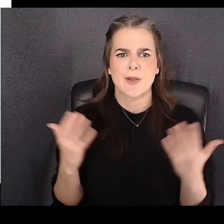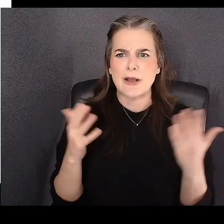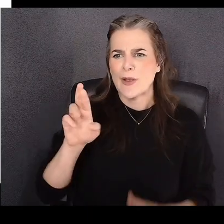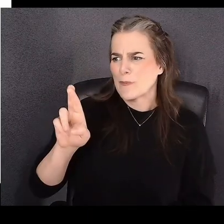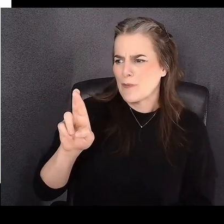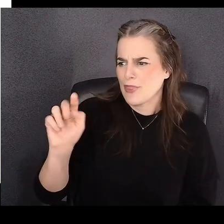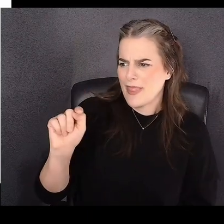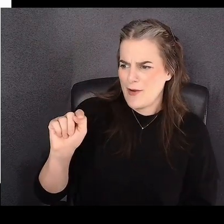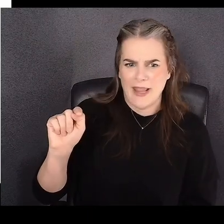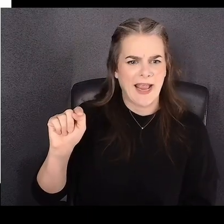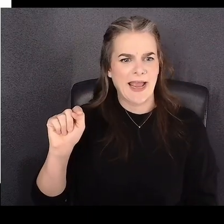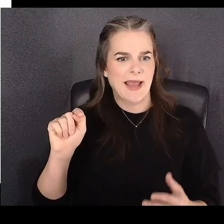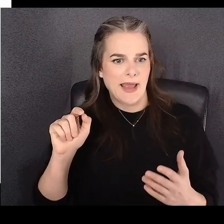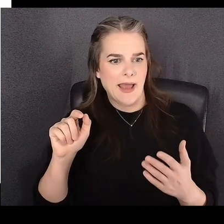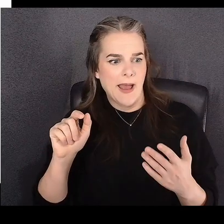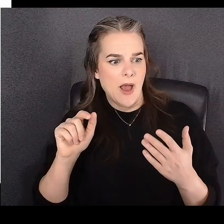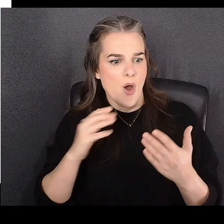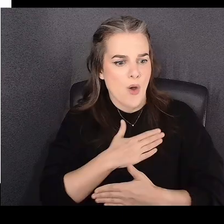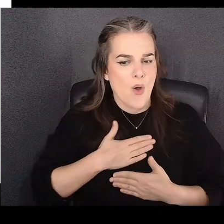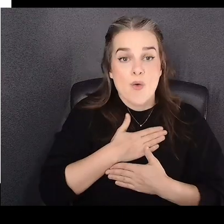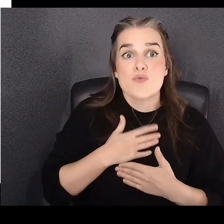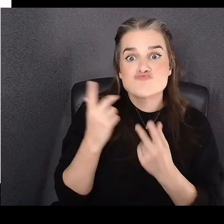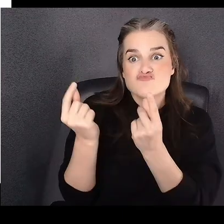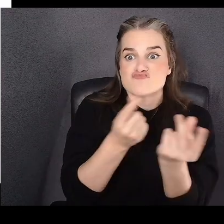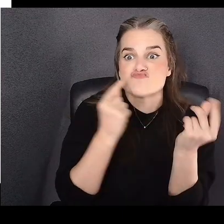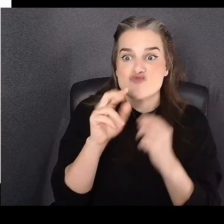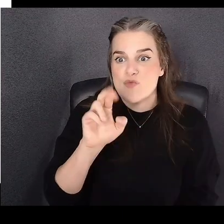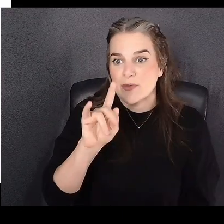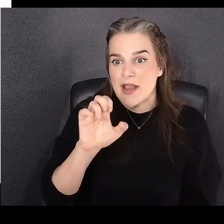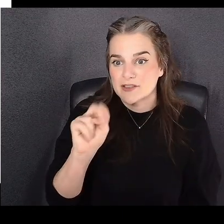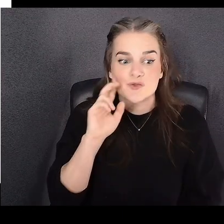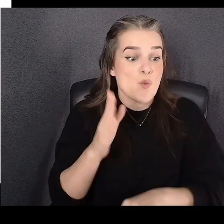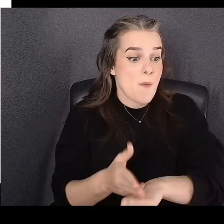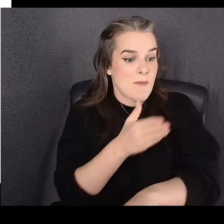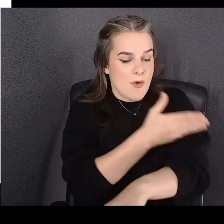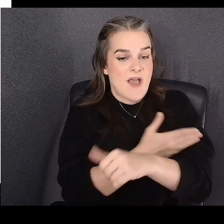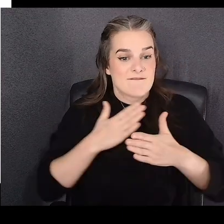to improve our physical functioning, emotional-cognitive skills.